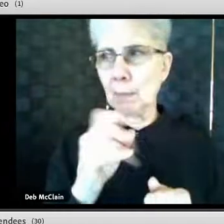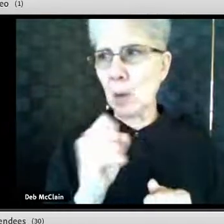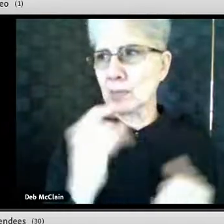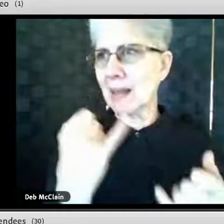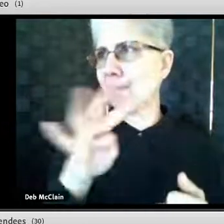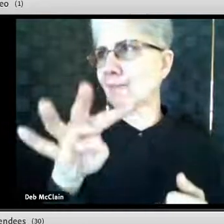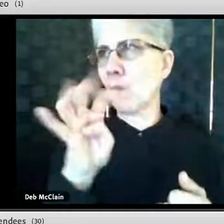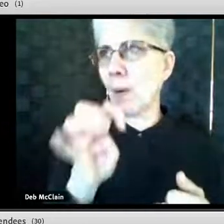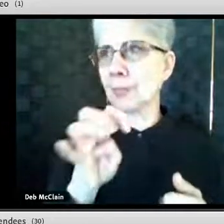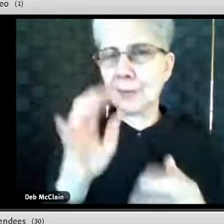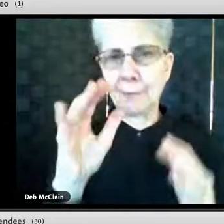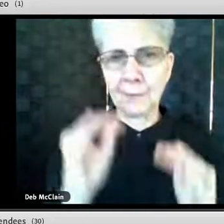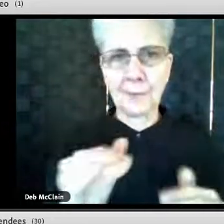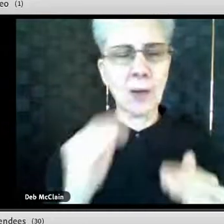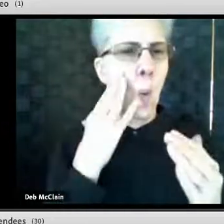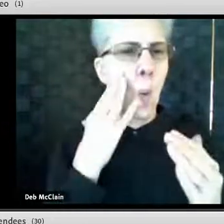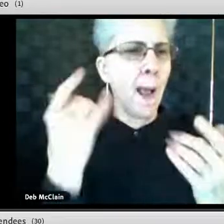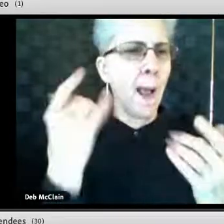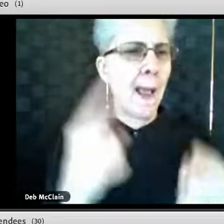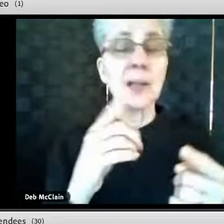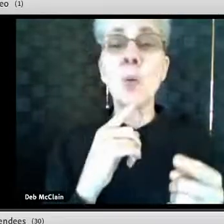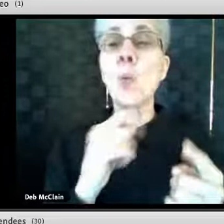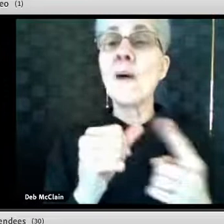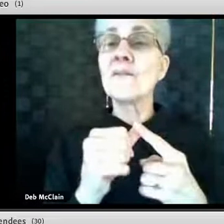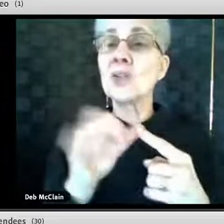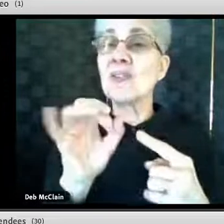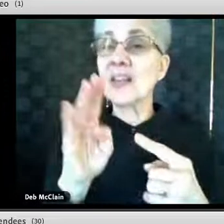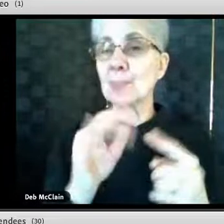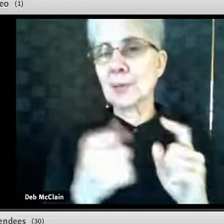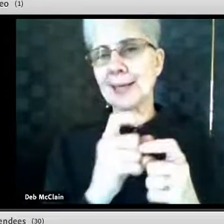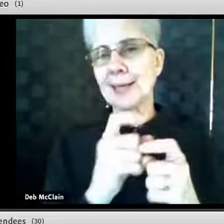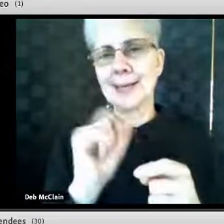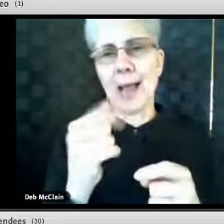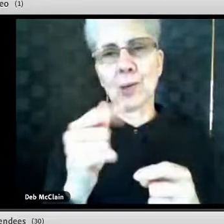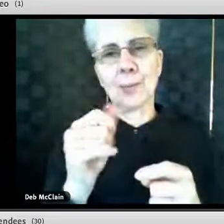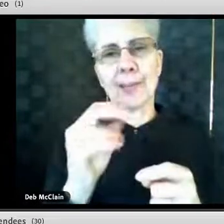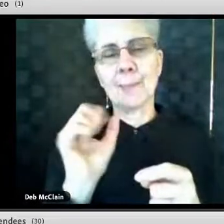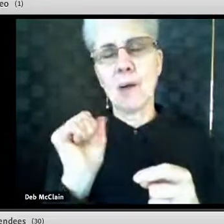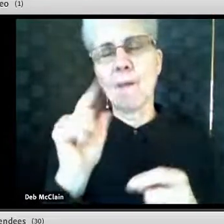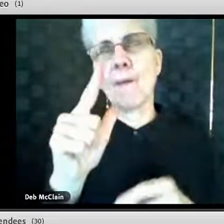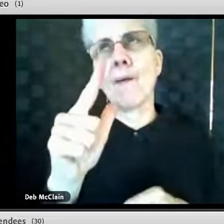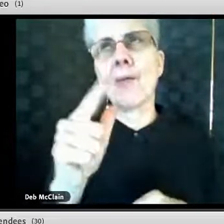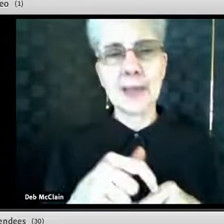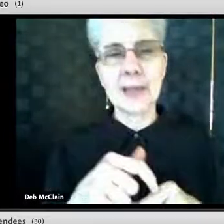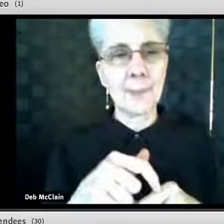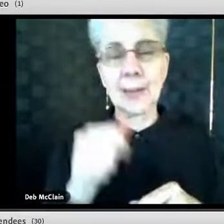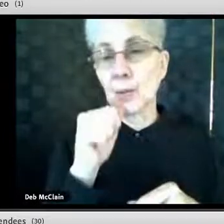and now it's 400. Why is that happening? Well, first of all, Facebook changes their algorithm all the time,